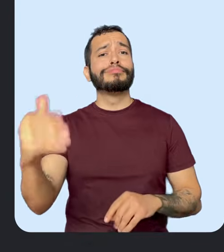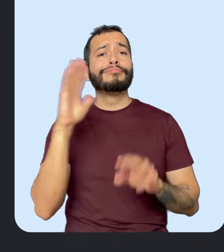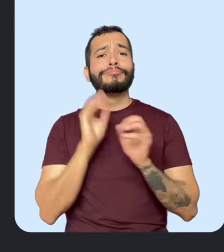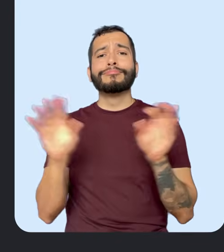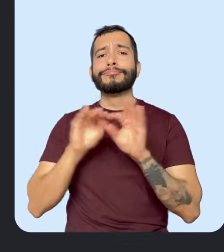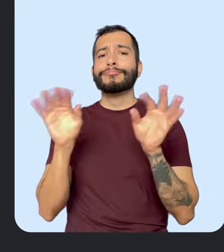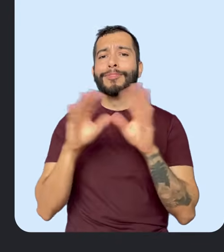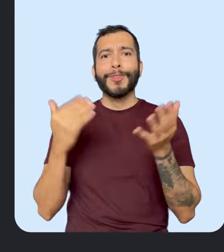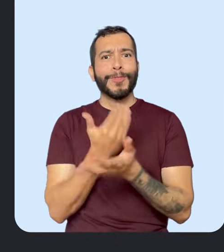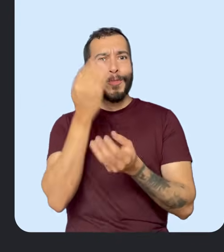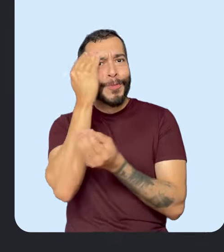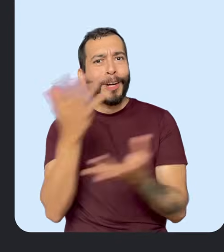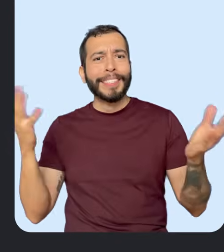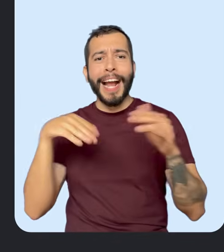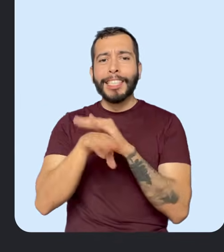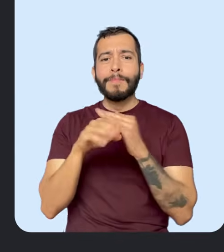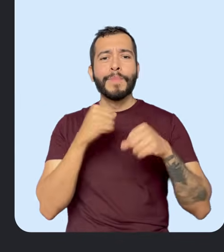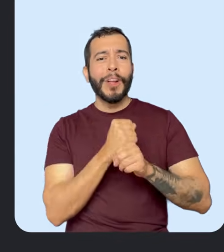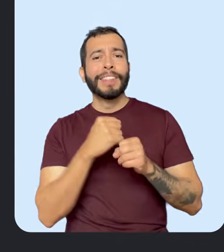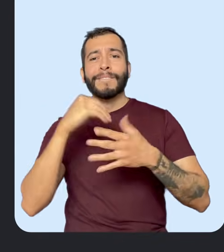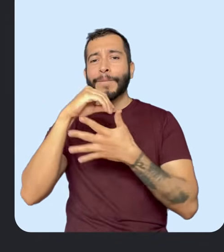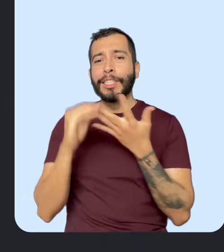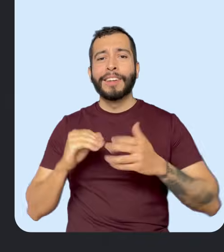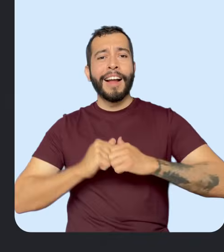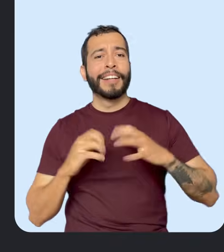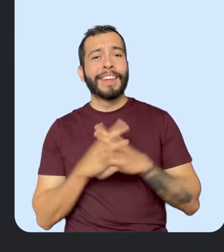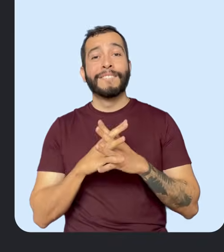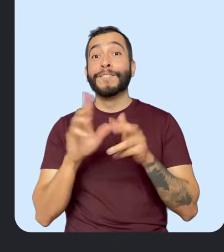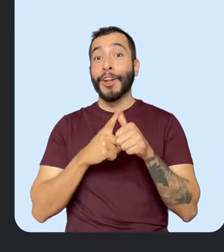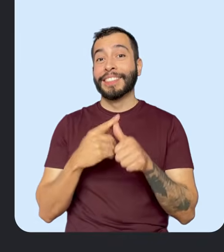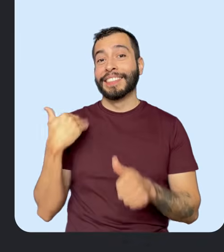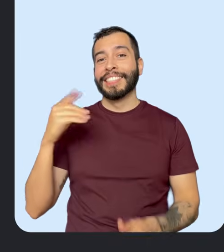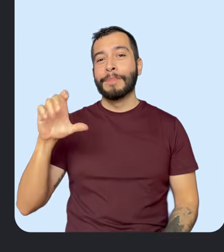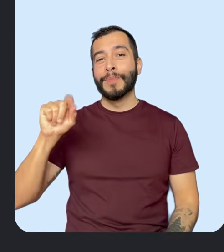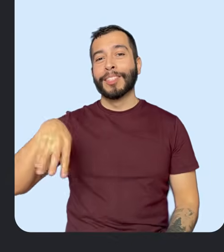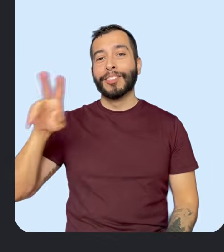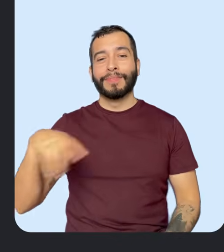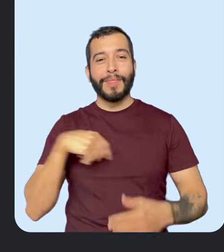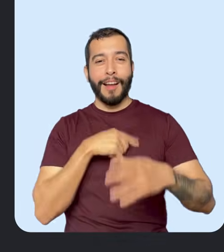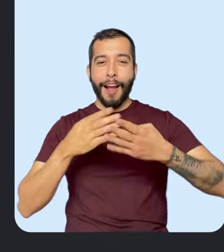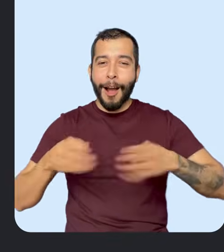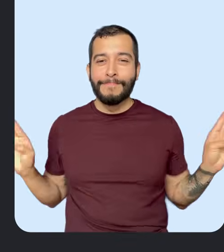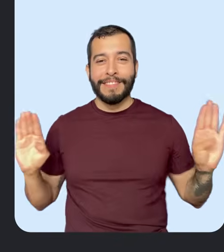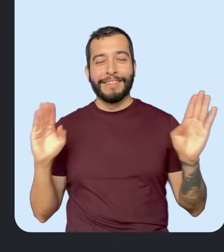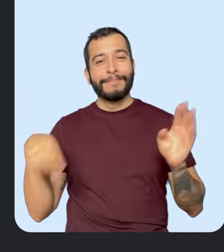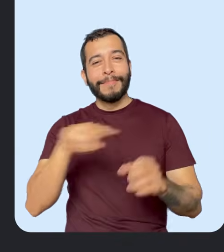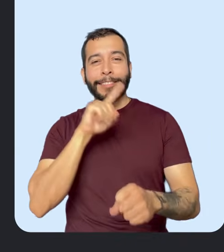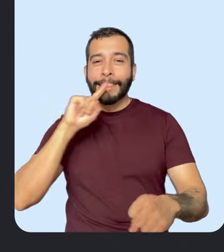the latest news about our accessibility products, features and initiatives. First up, in December 2022, we opened the doors at our dedicated